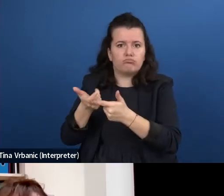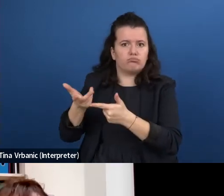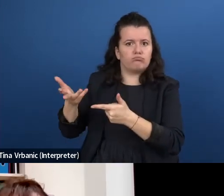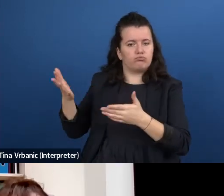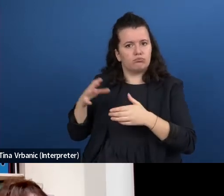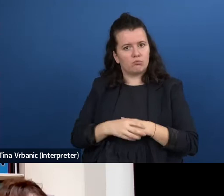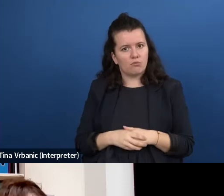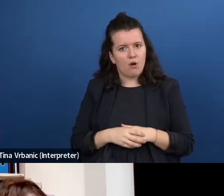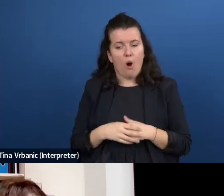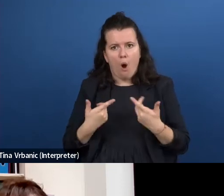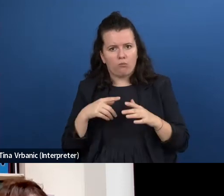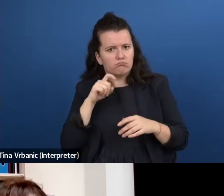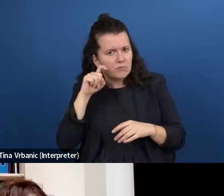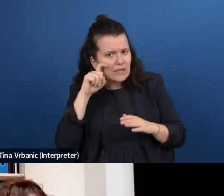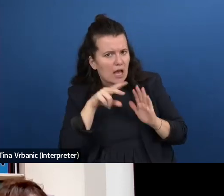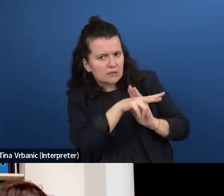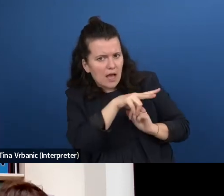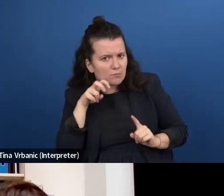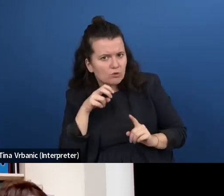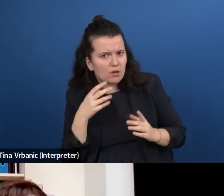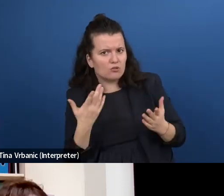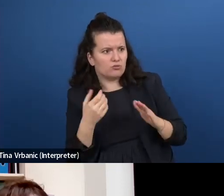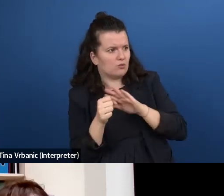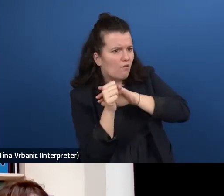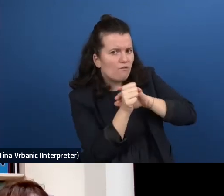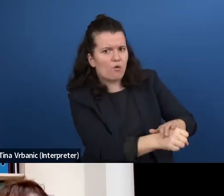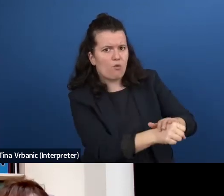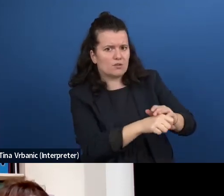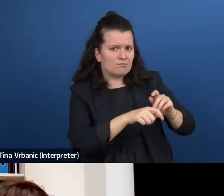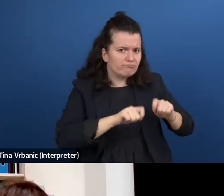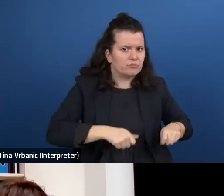who had psychosocial disabilities and intellectual disabilities.